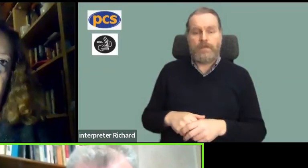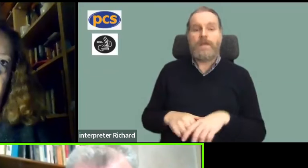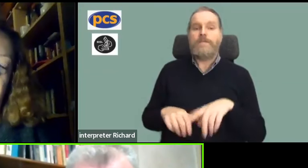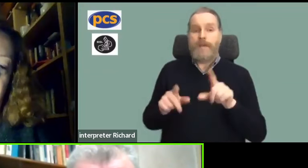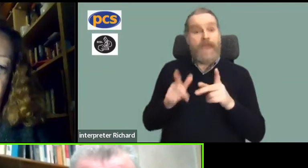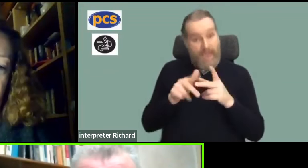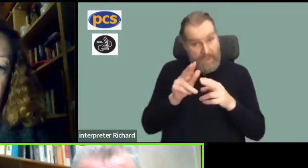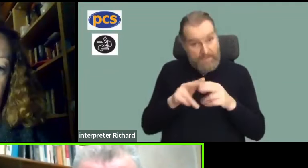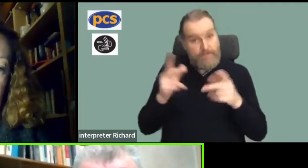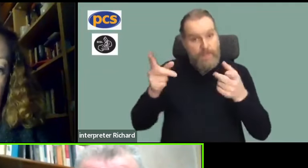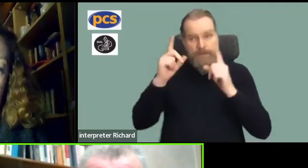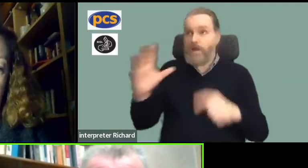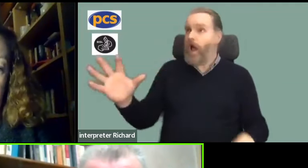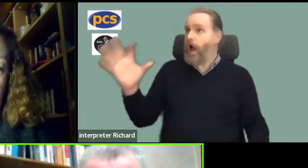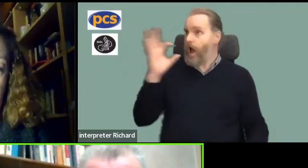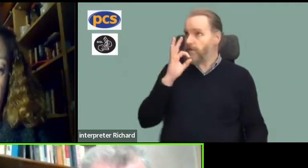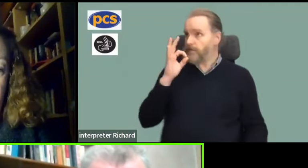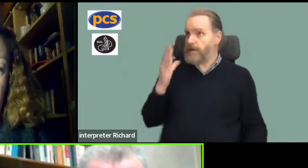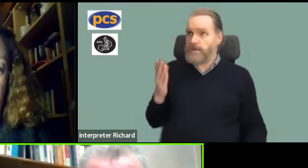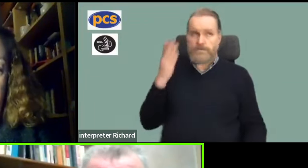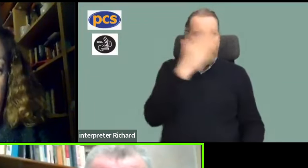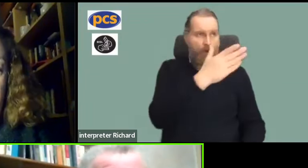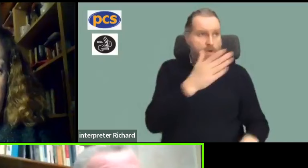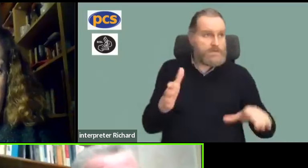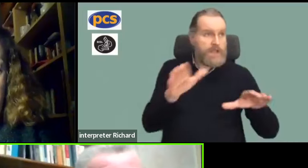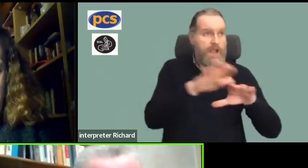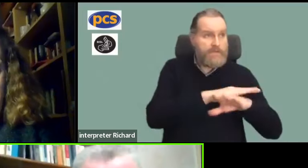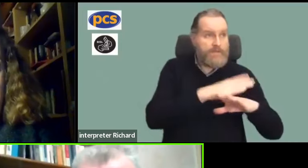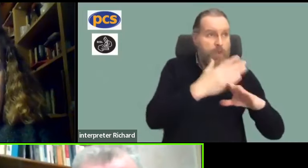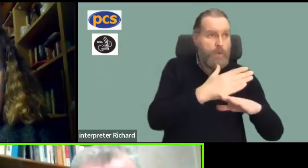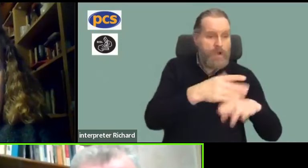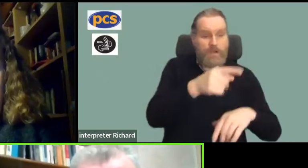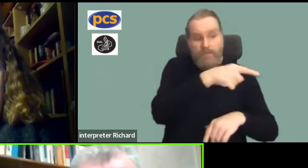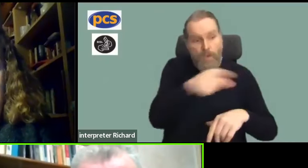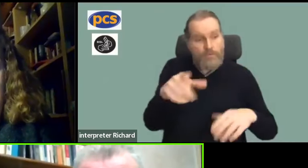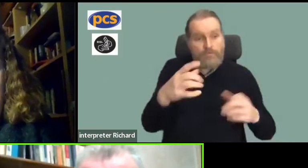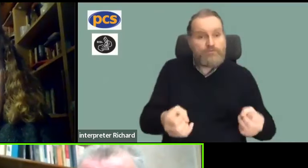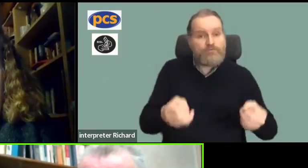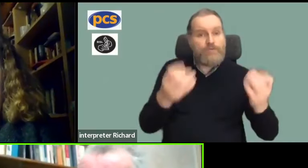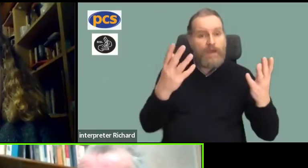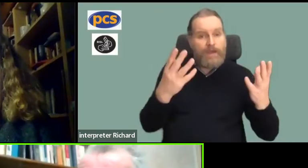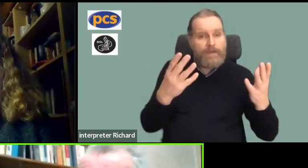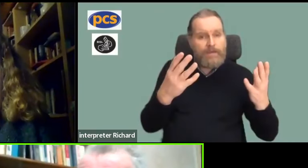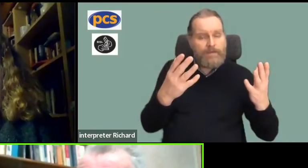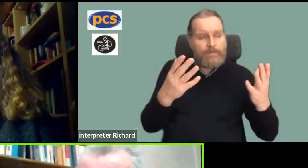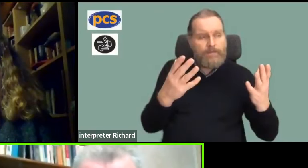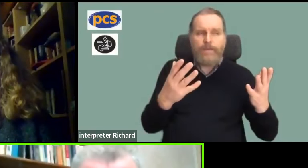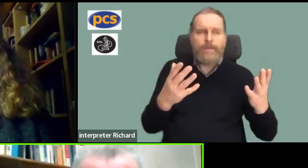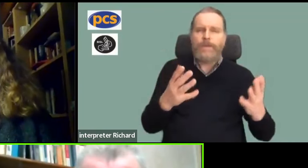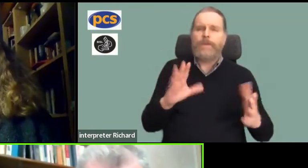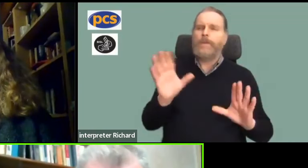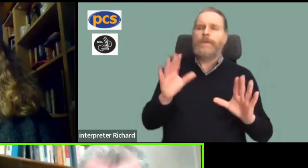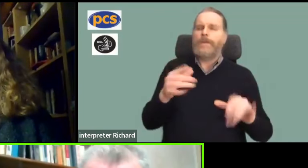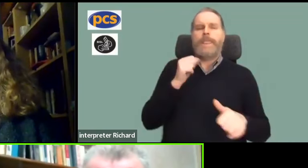to do that, and people should always consult their always consult their rep, then rep. Then, obviously here, what that means is that there's disruption